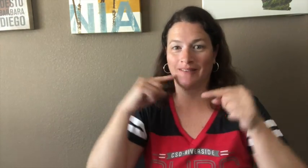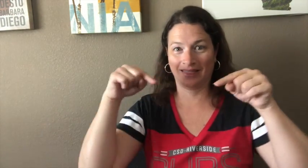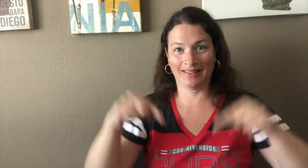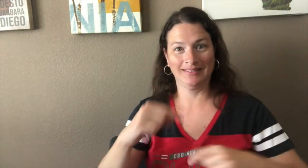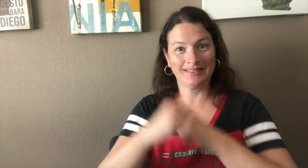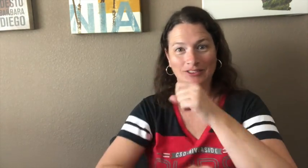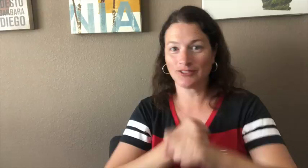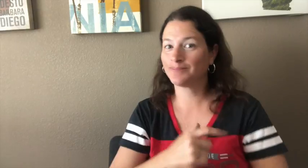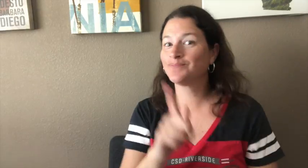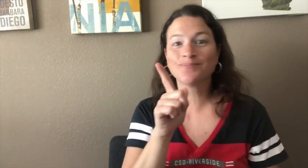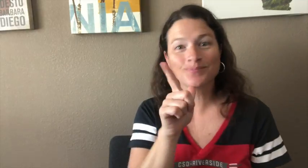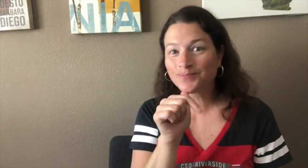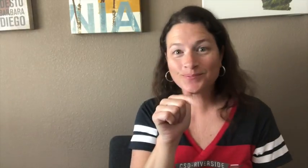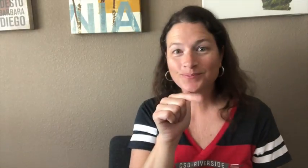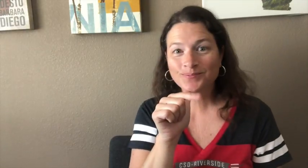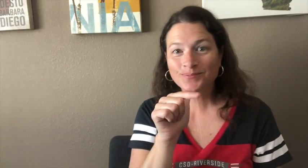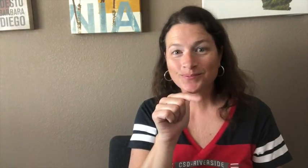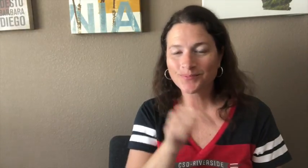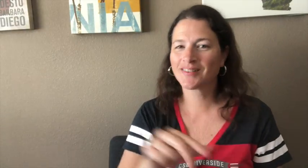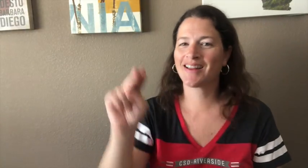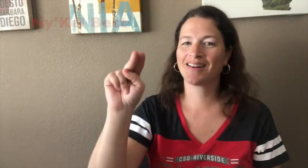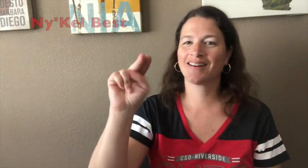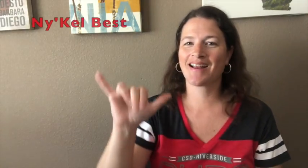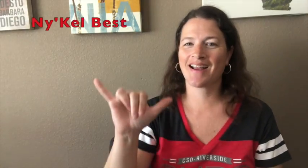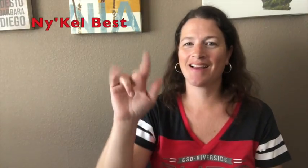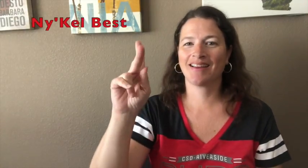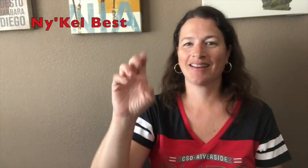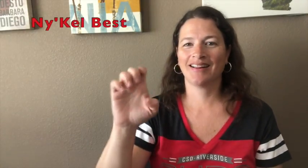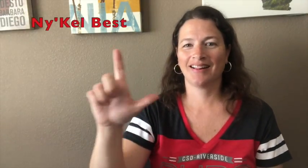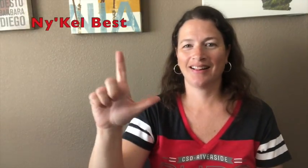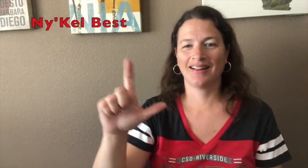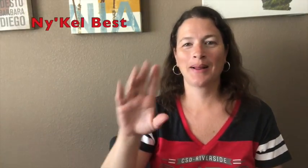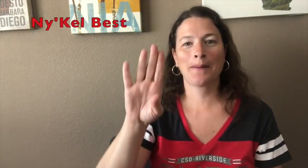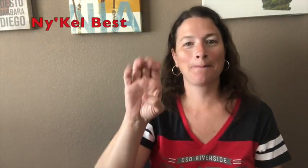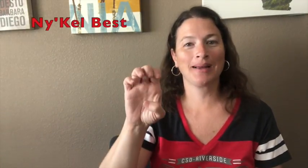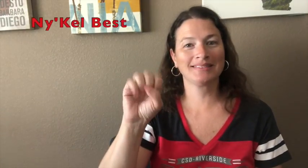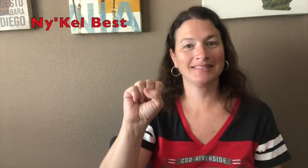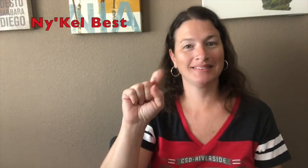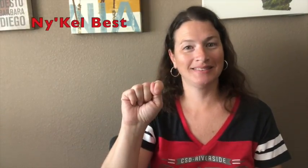top Cub Award for this year goes to nikal best.